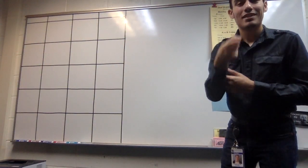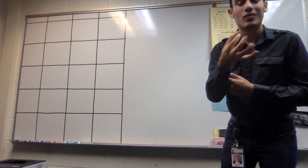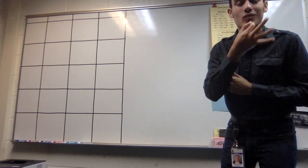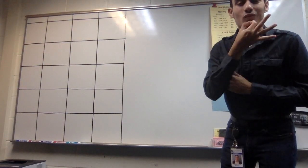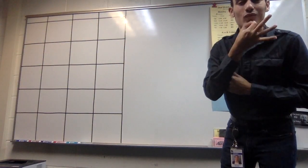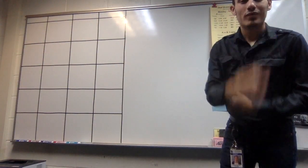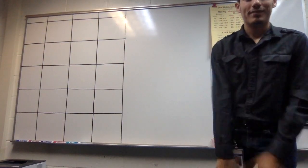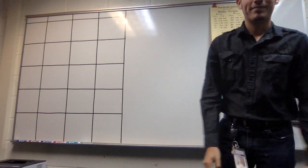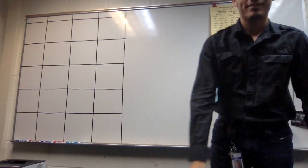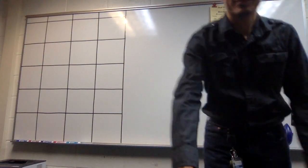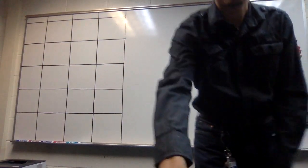so excited to see you soon.